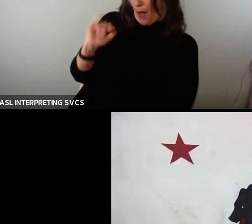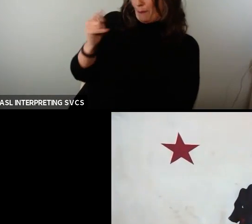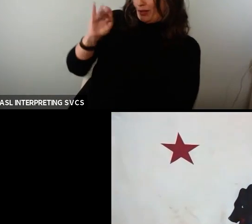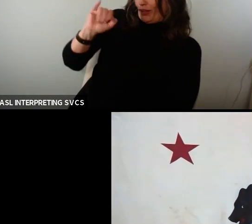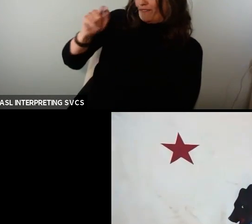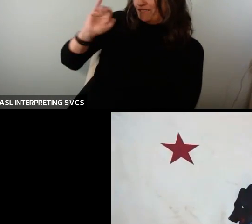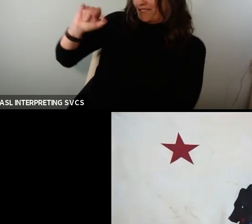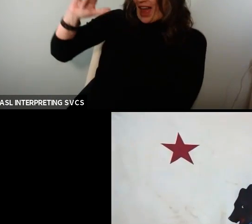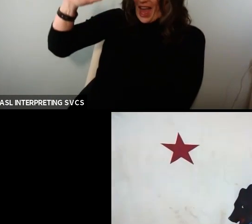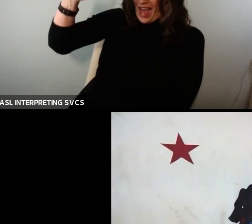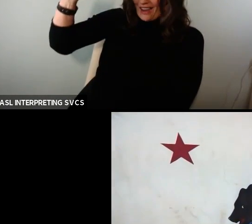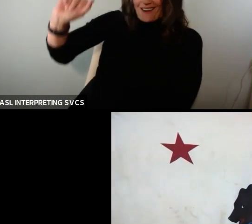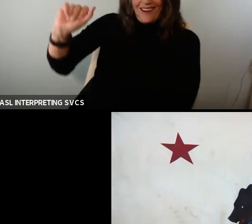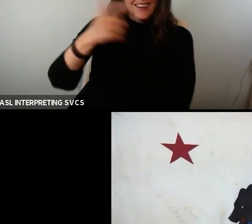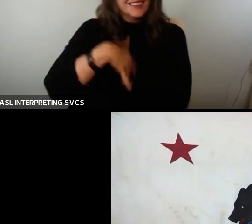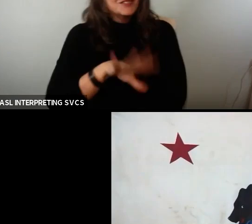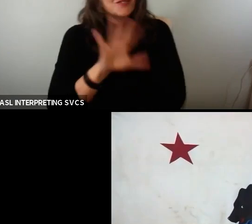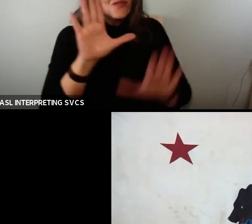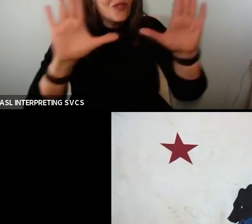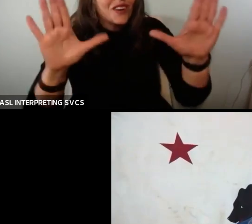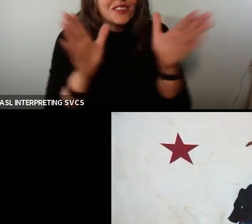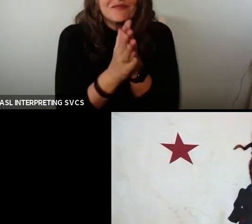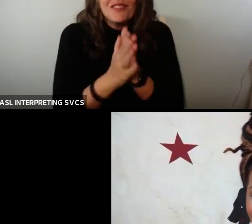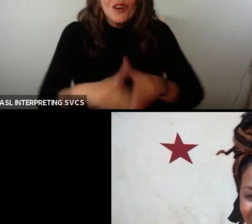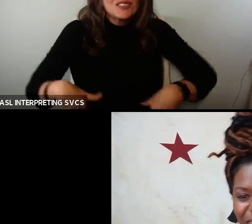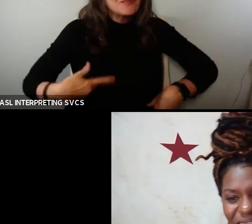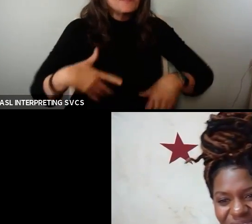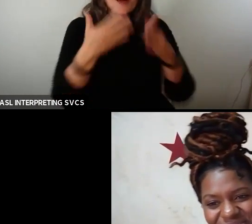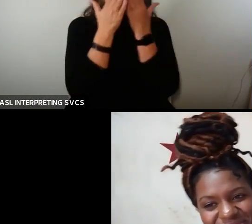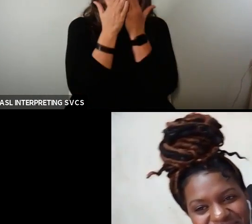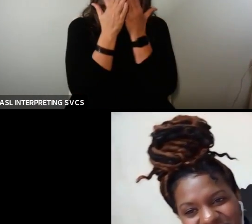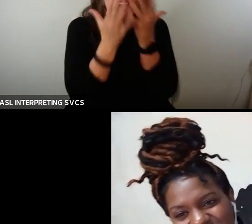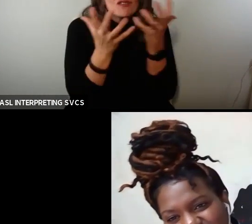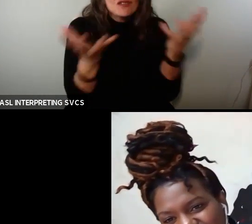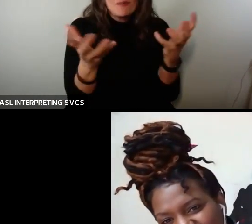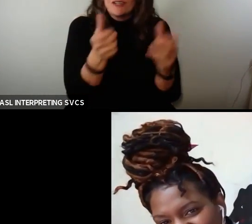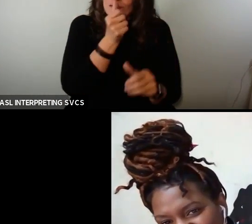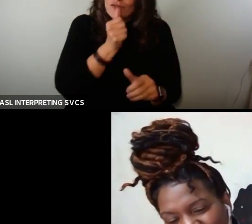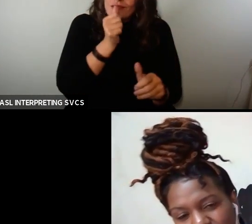Wonderful. Folks, thank you so much for hanging with us.